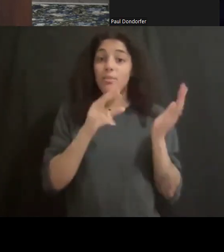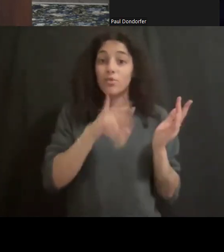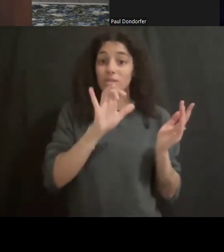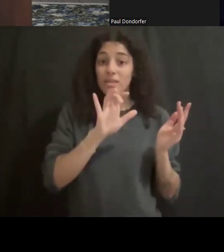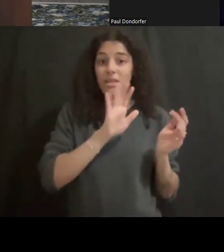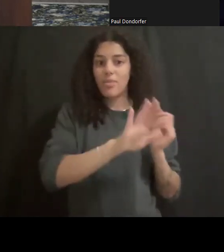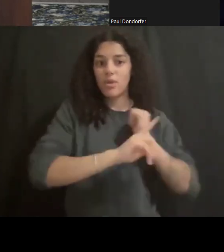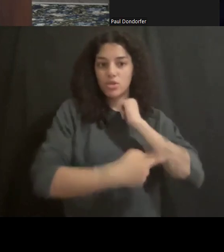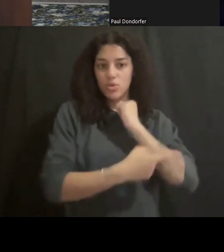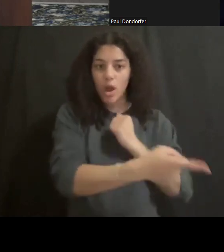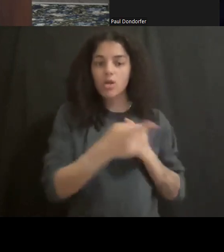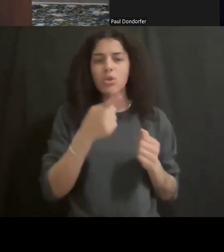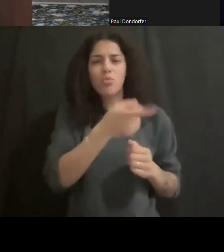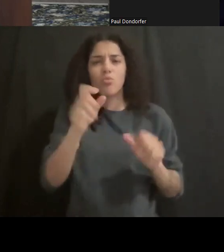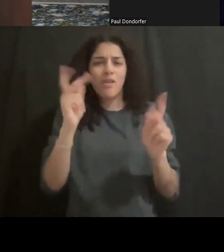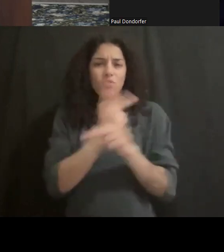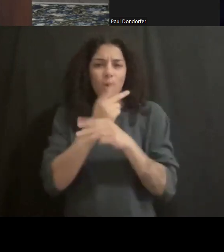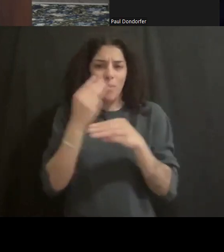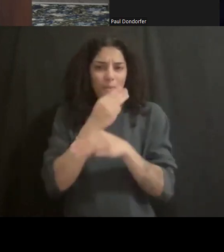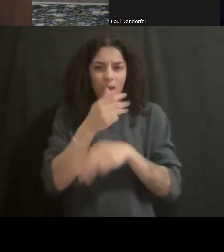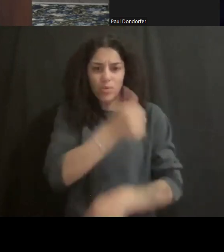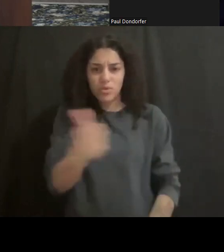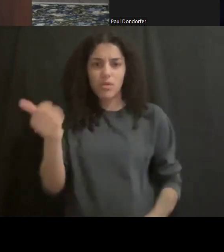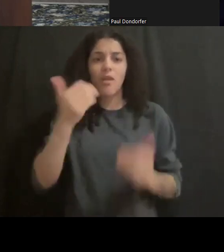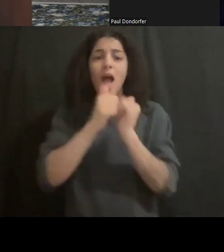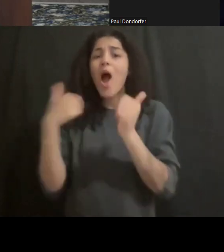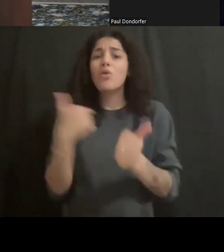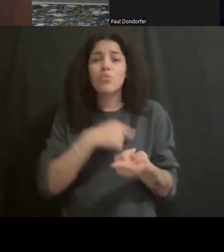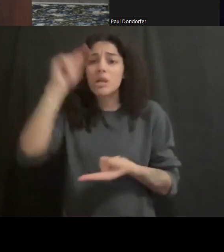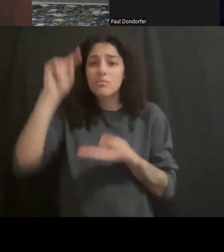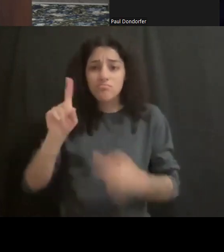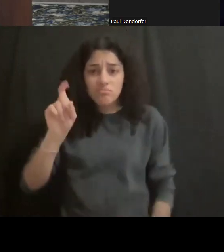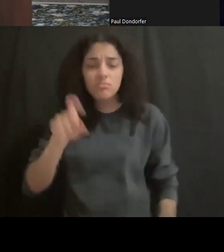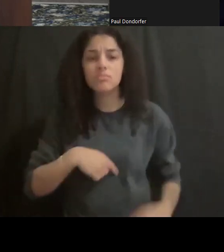can this be mitigated Well there's two quick things that could be done First a countywide